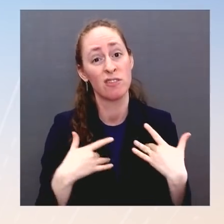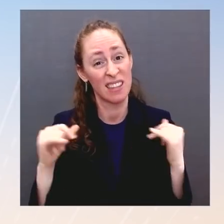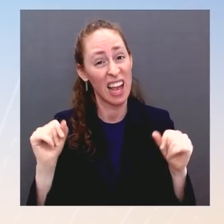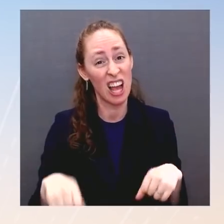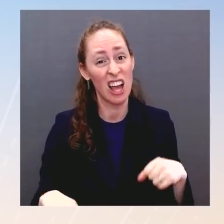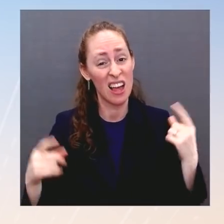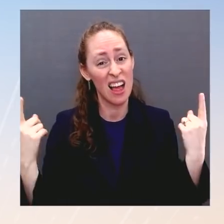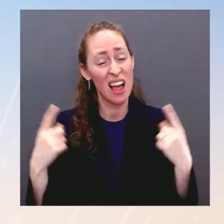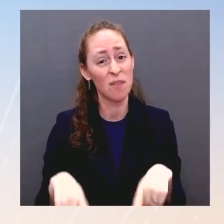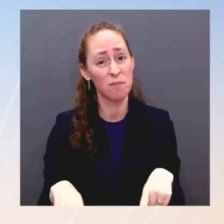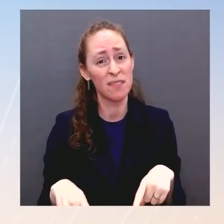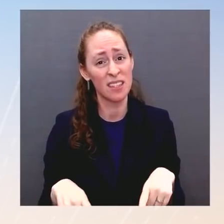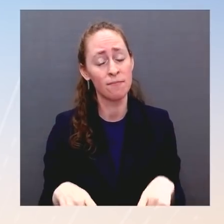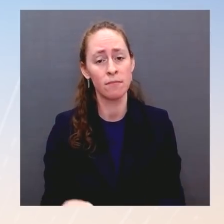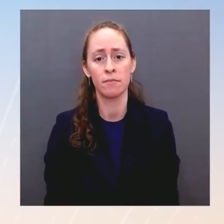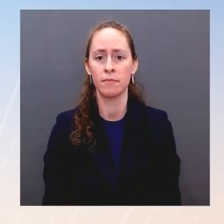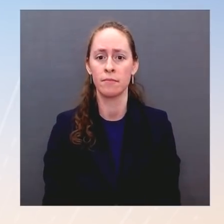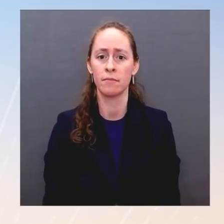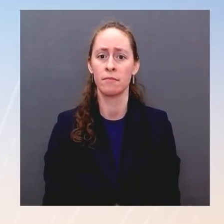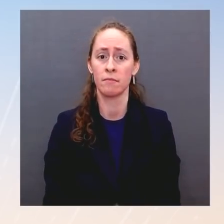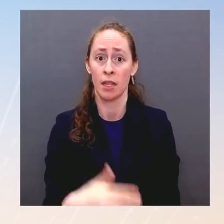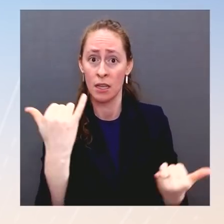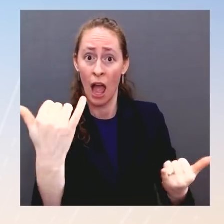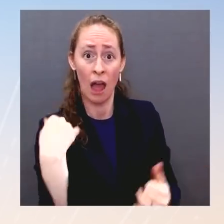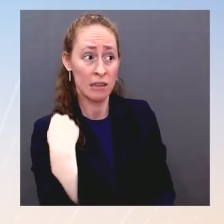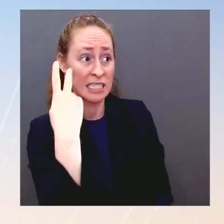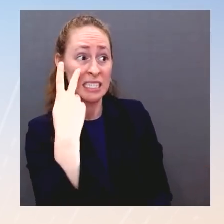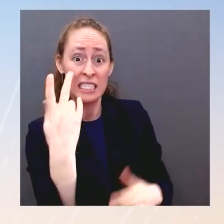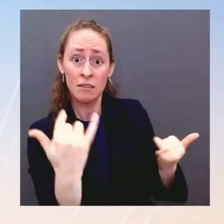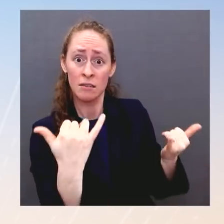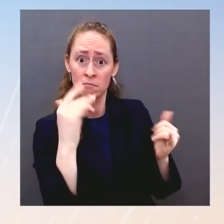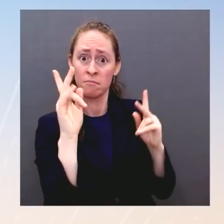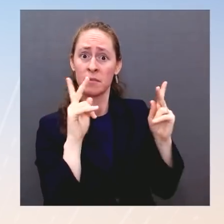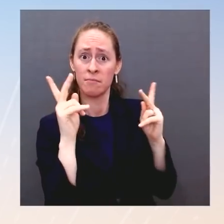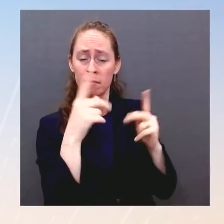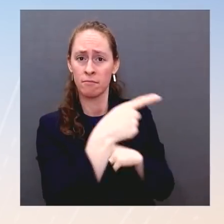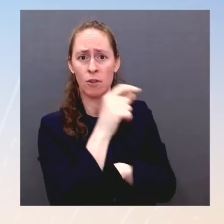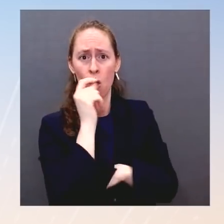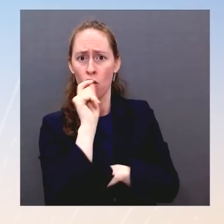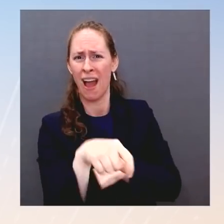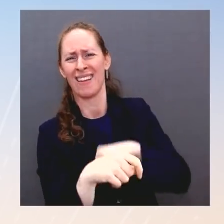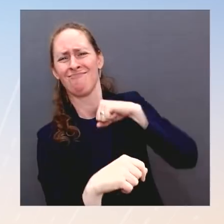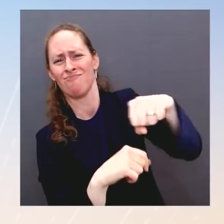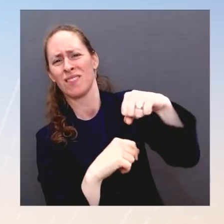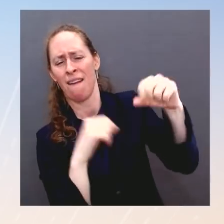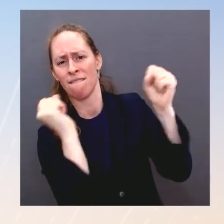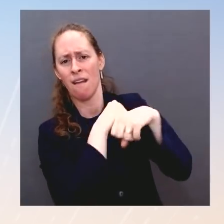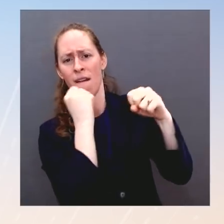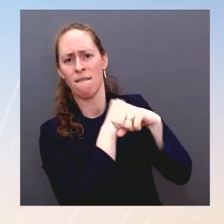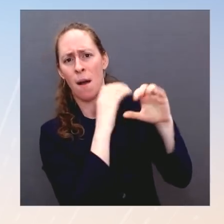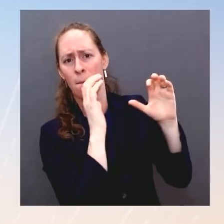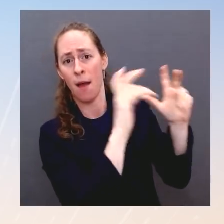Russians' military continu- -- Russia's military continues to advance toward Kyiv. So there is that real possibility.